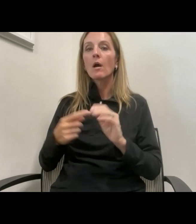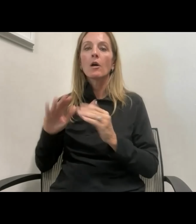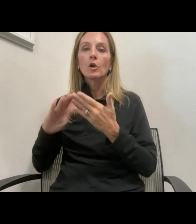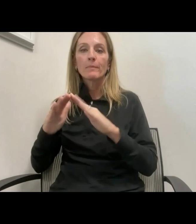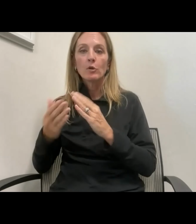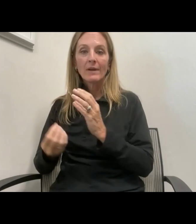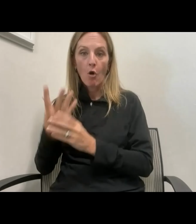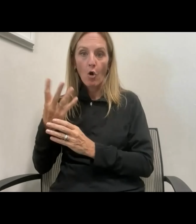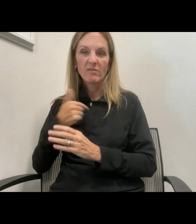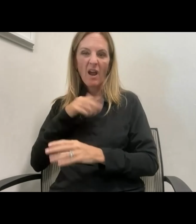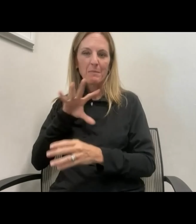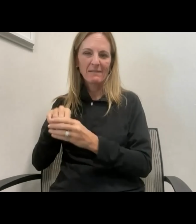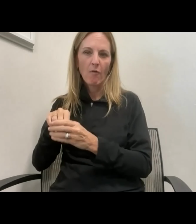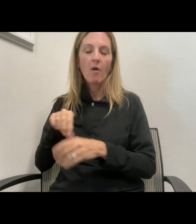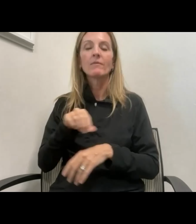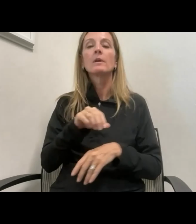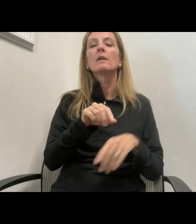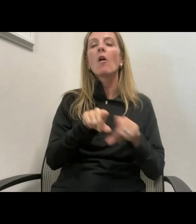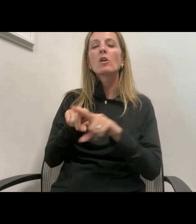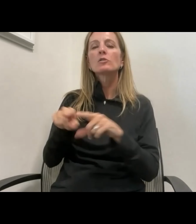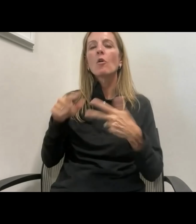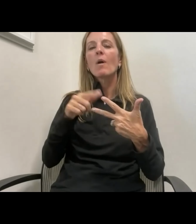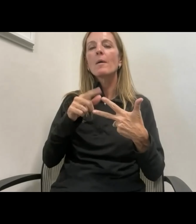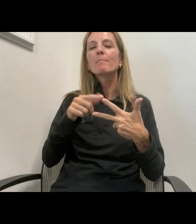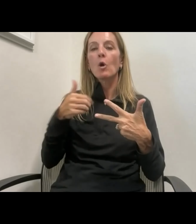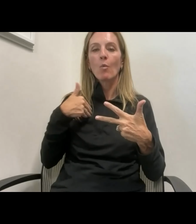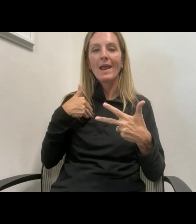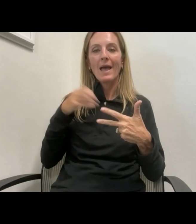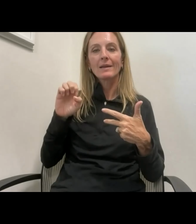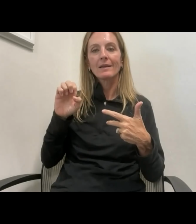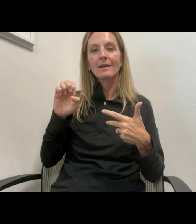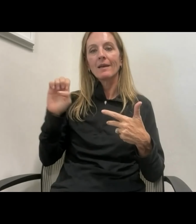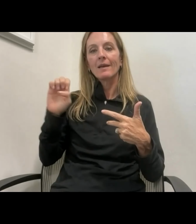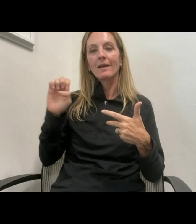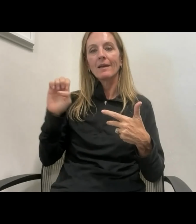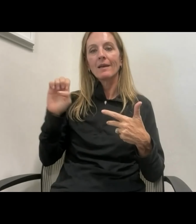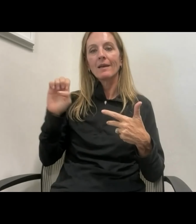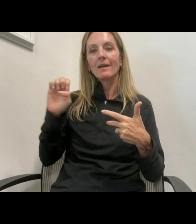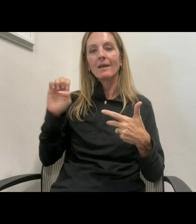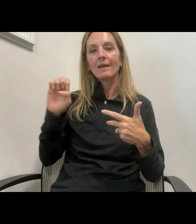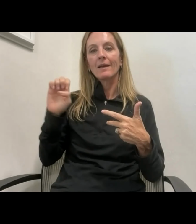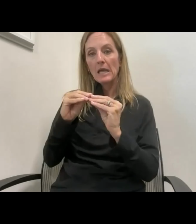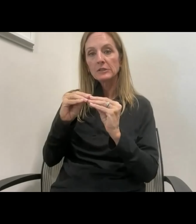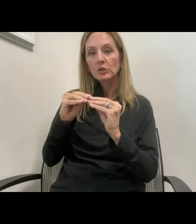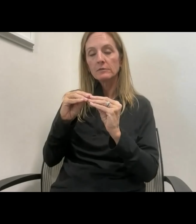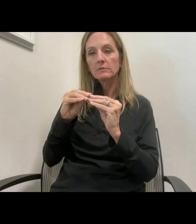of was an elder session, having elders come together. And they would come together once